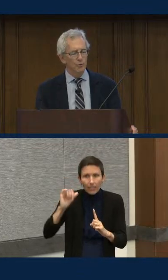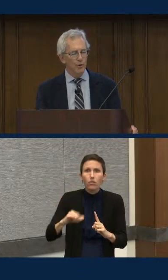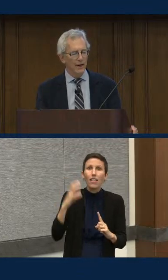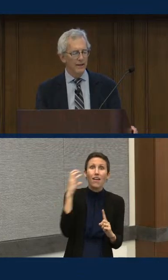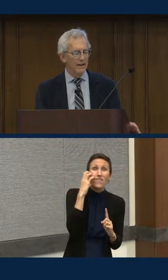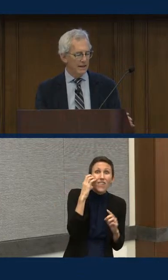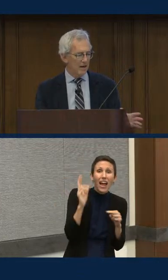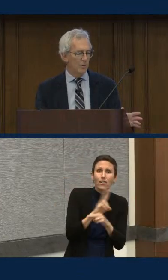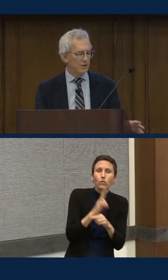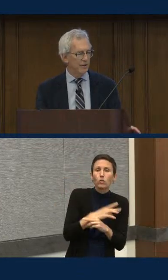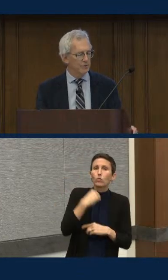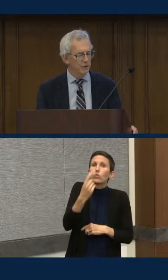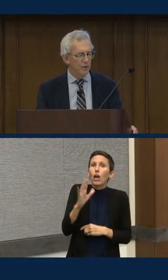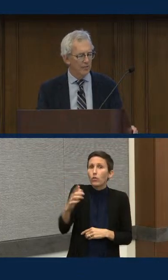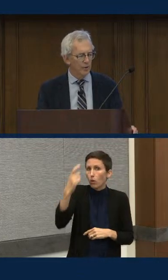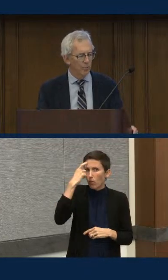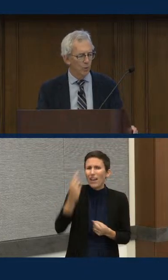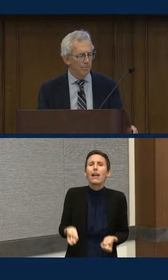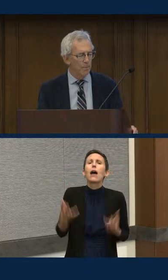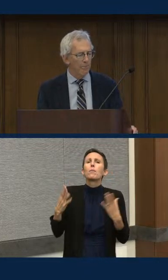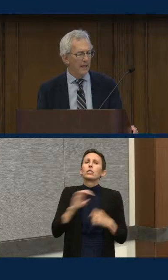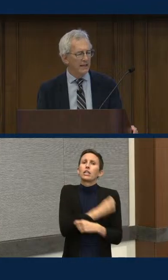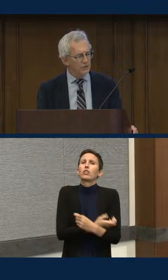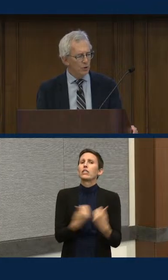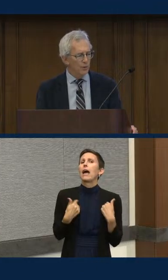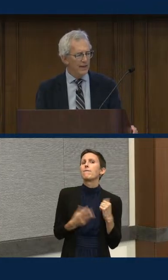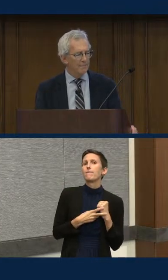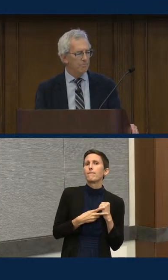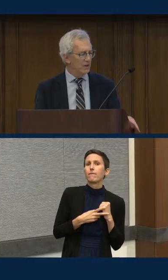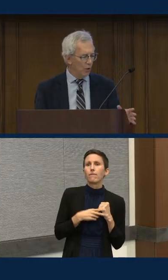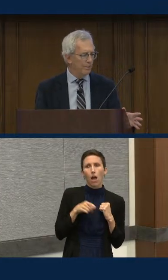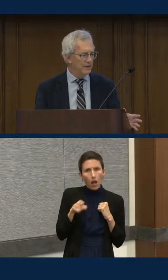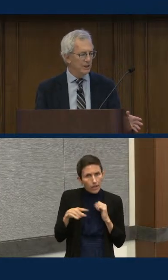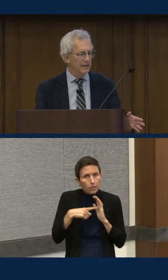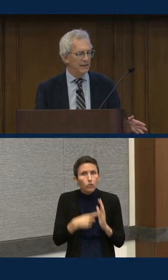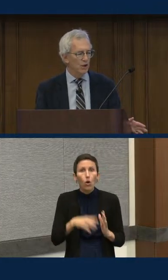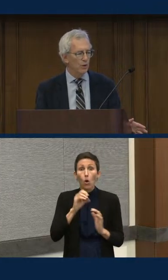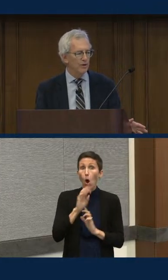energy you have on board. He